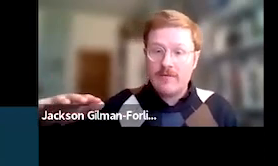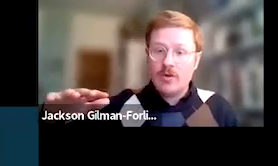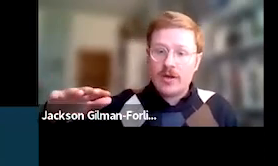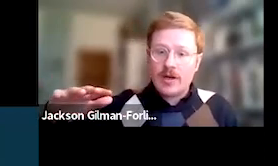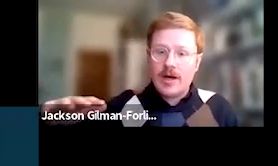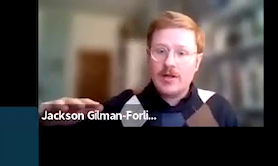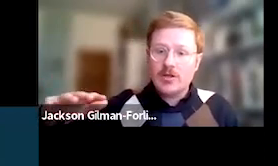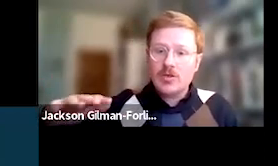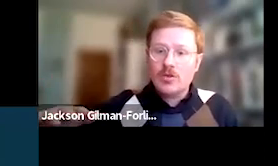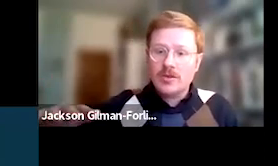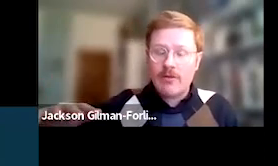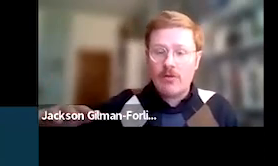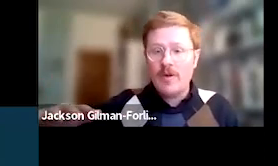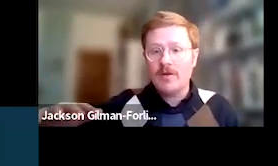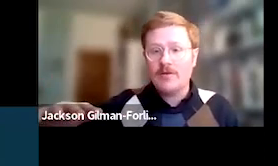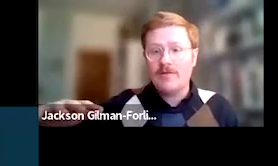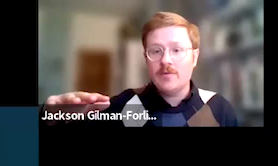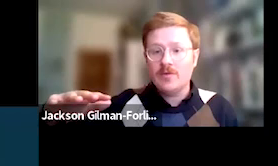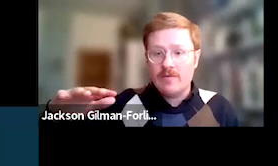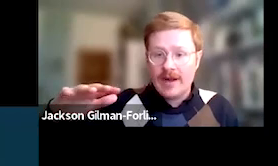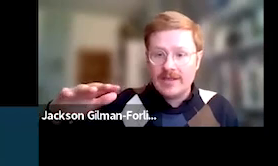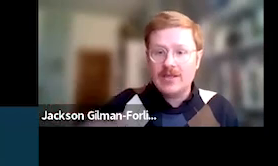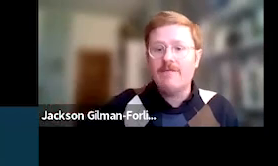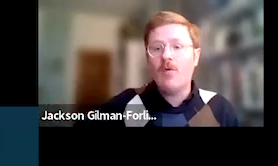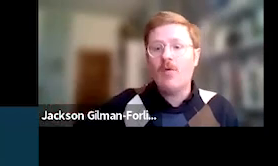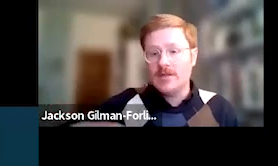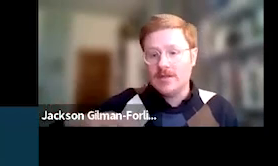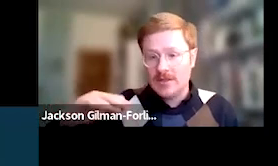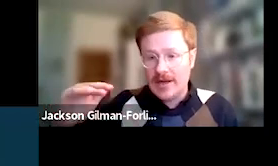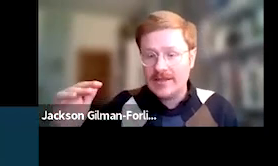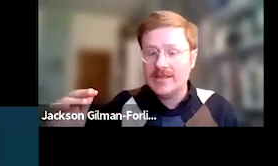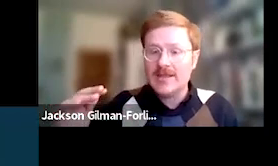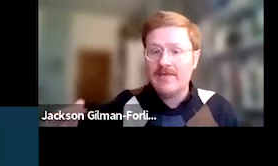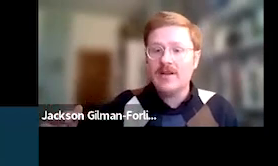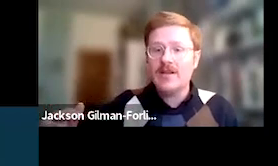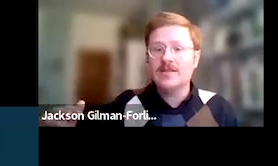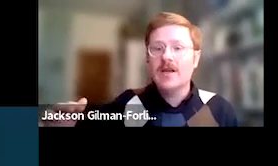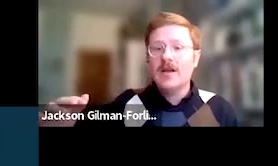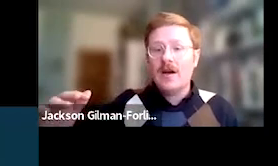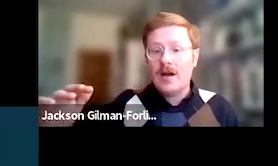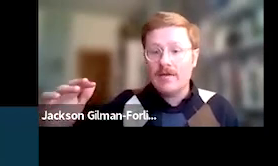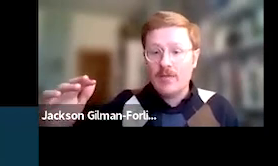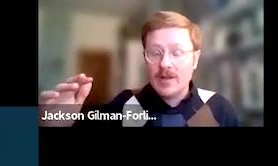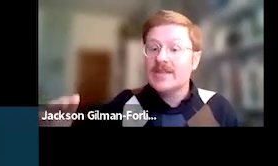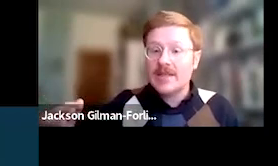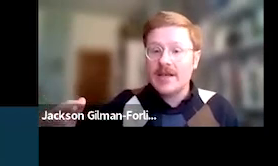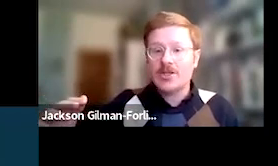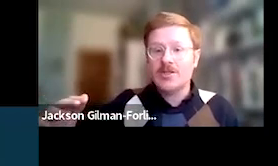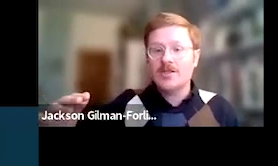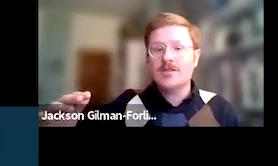If you look at a lot of the schools that were built from the 1940s to the 1970s, police stations